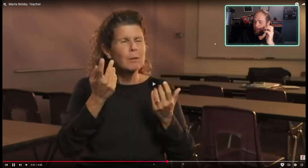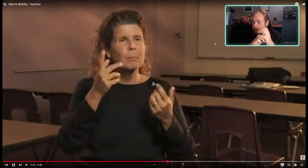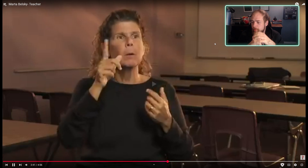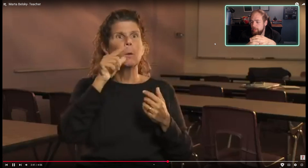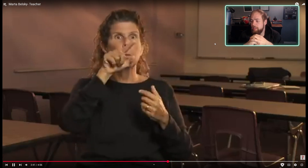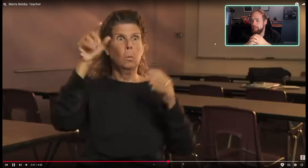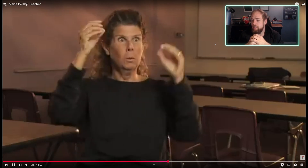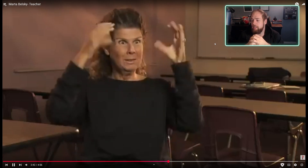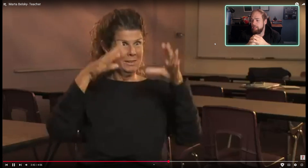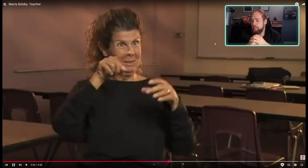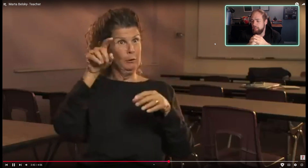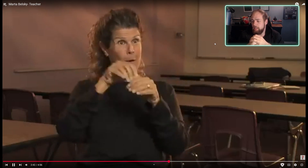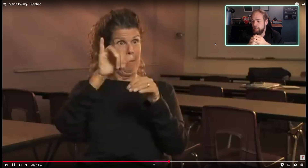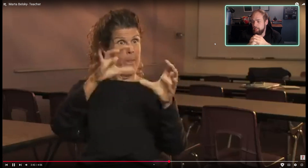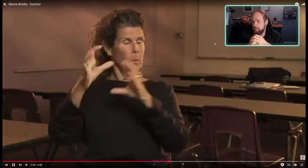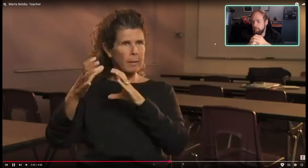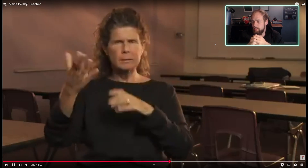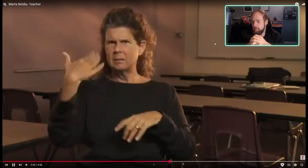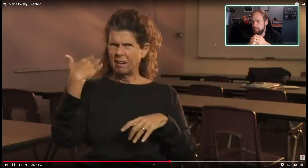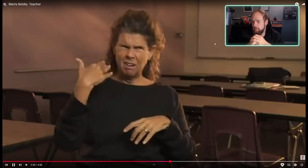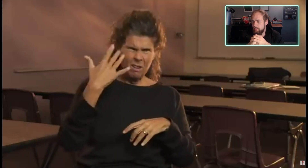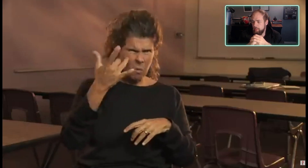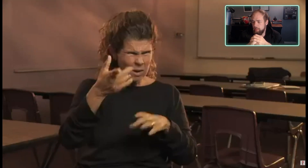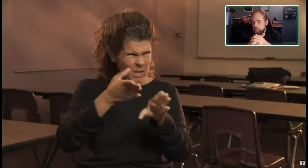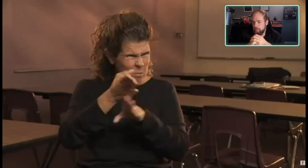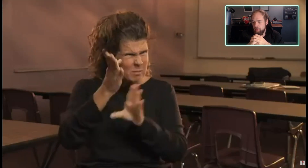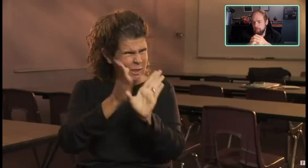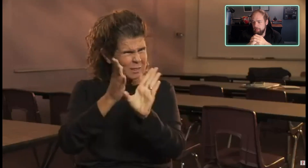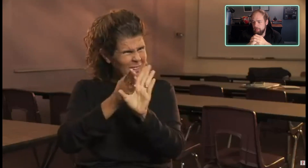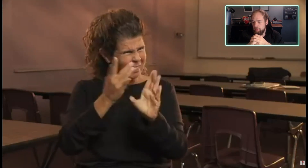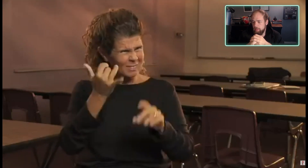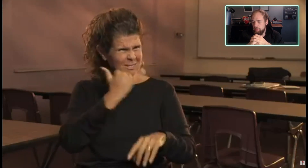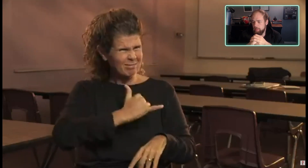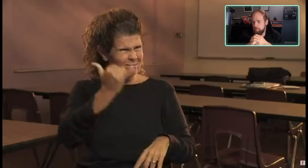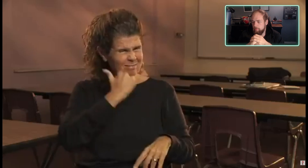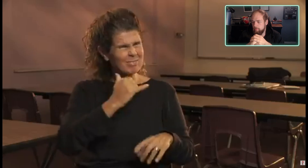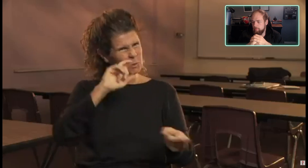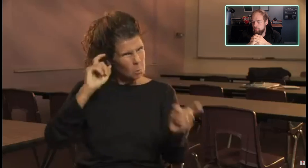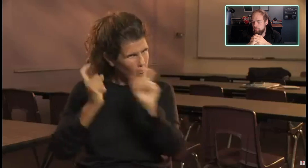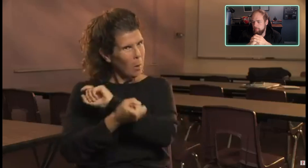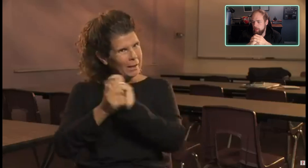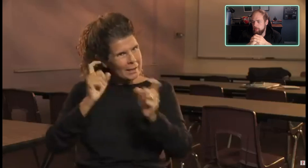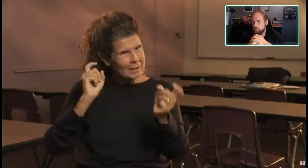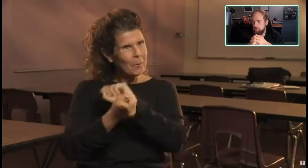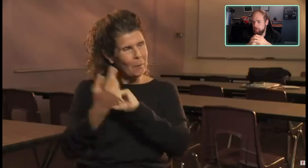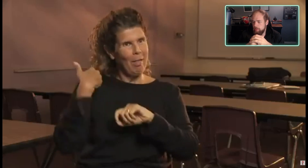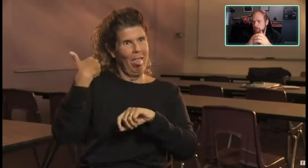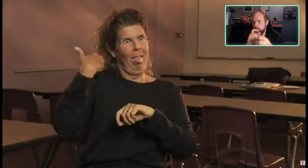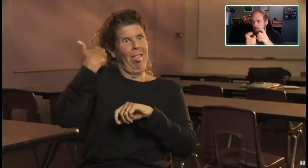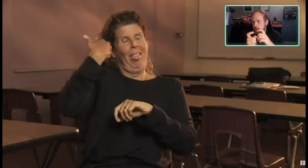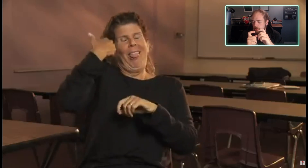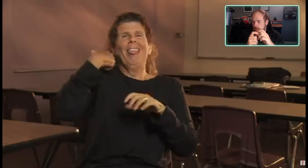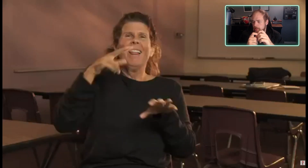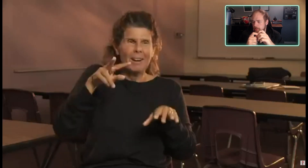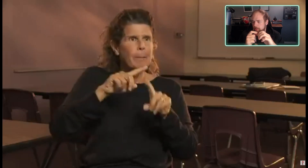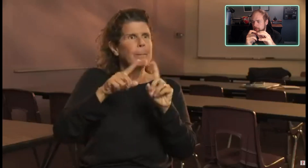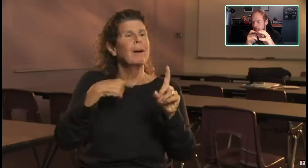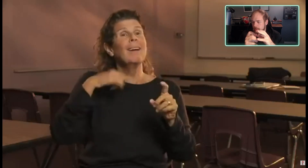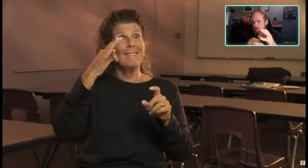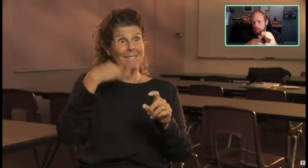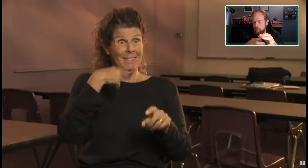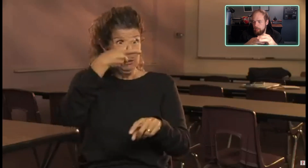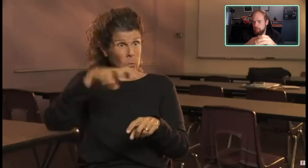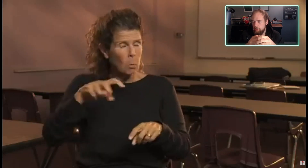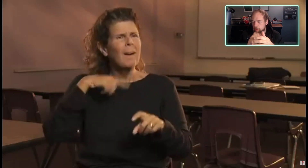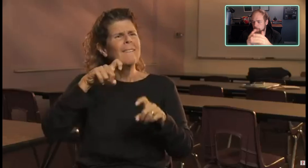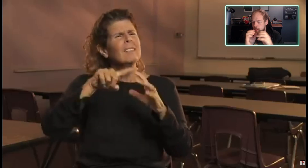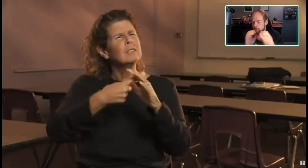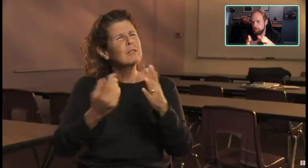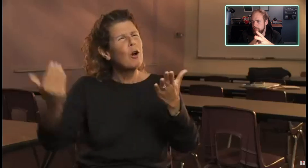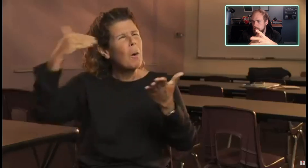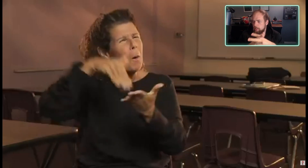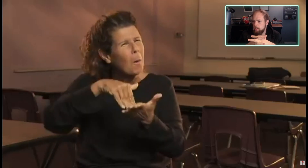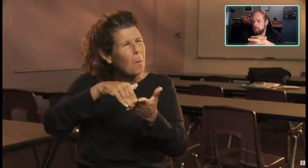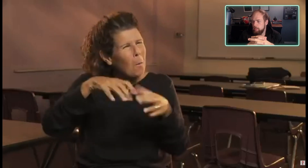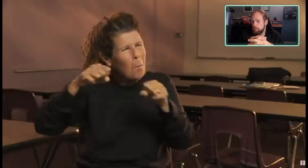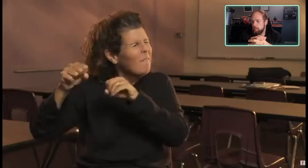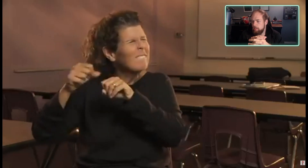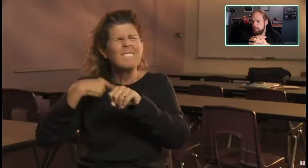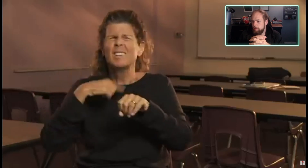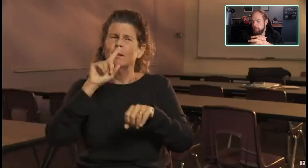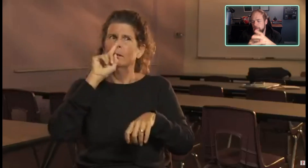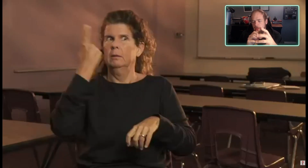bit major you should change your major instead of psychology become a teacher but I didn't want